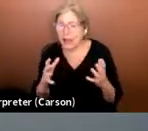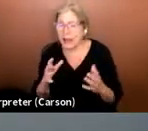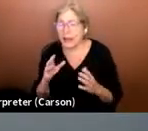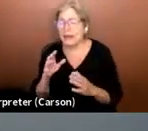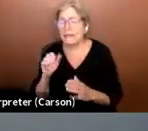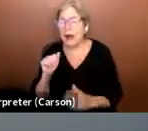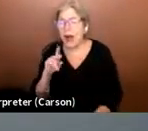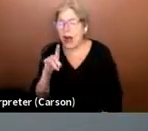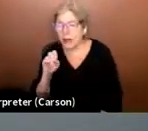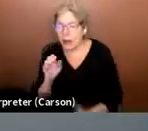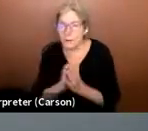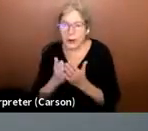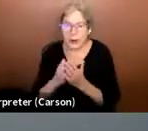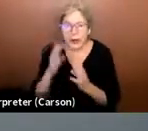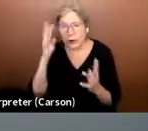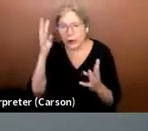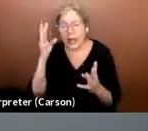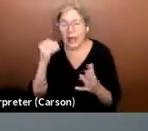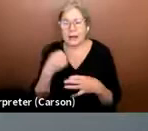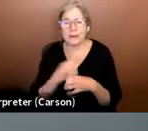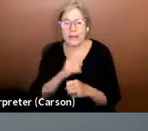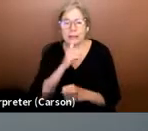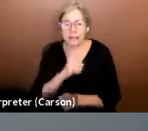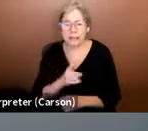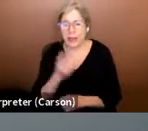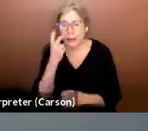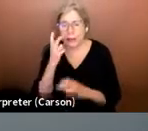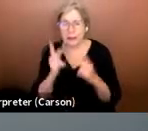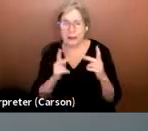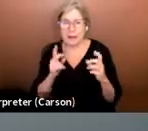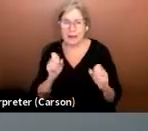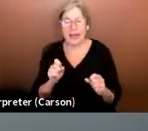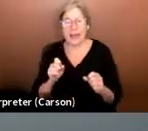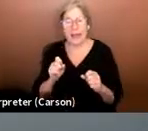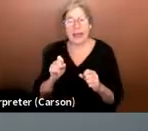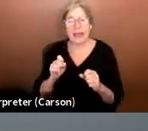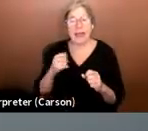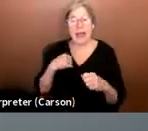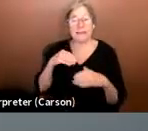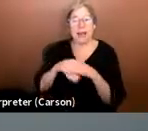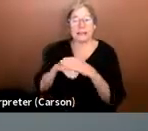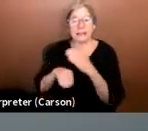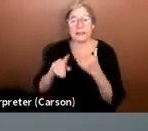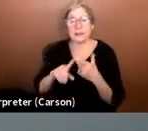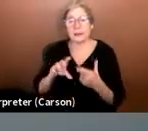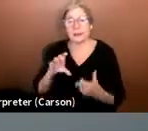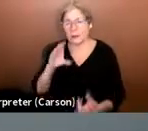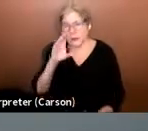basically making sure that blind people can have AK says